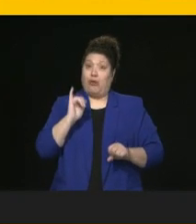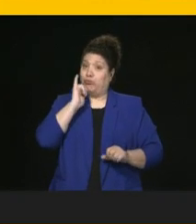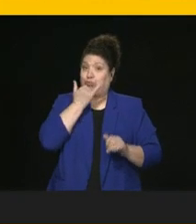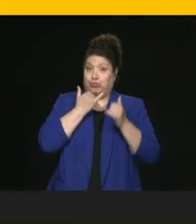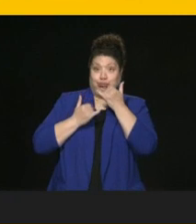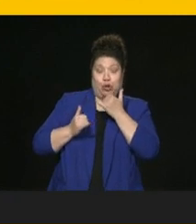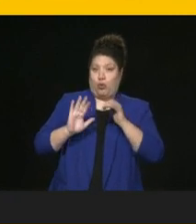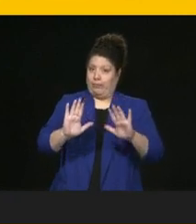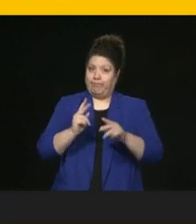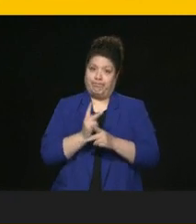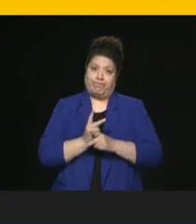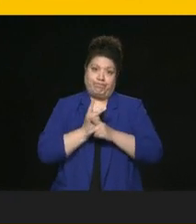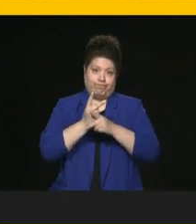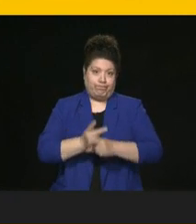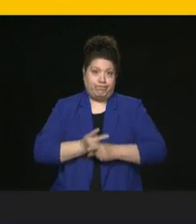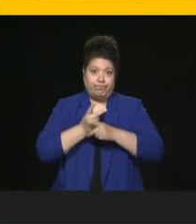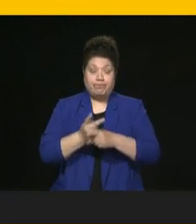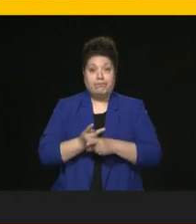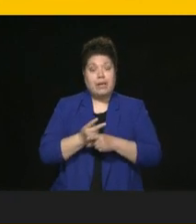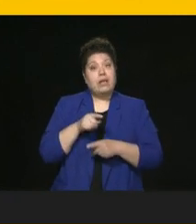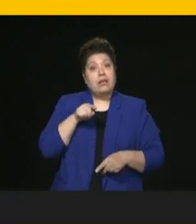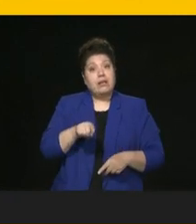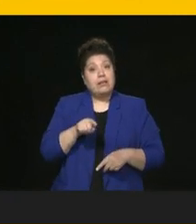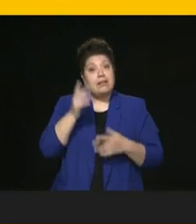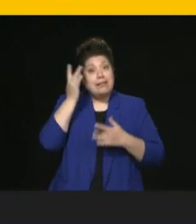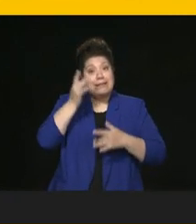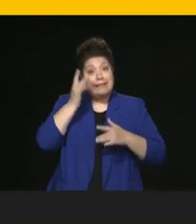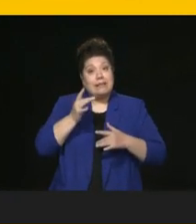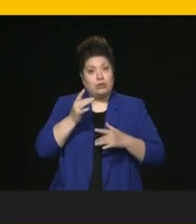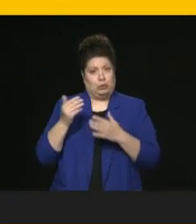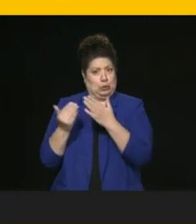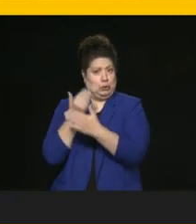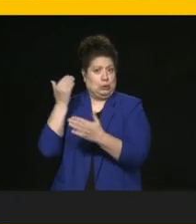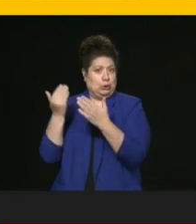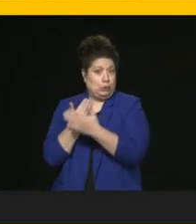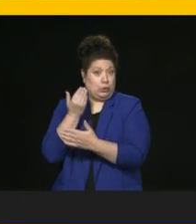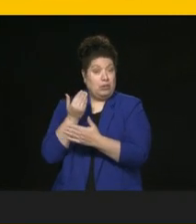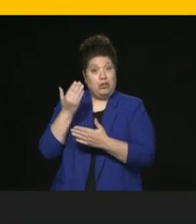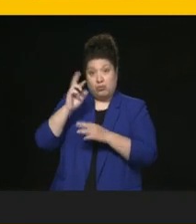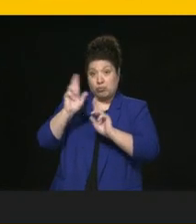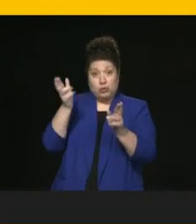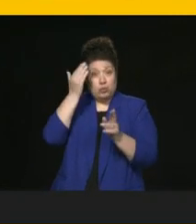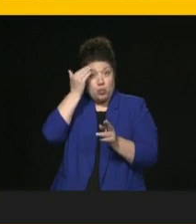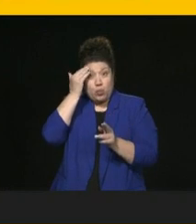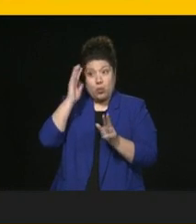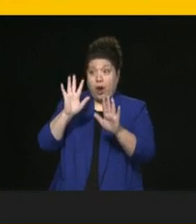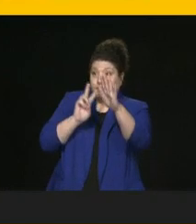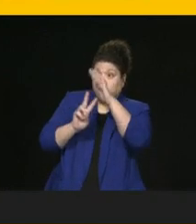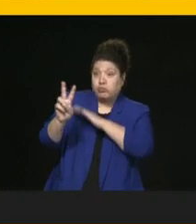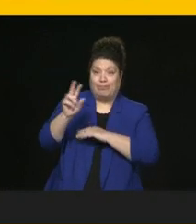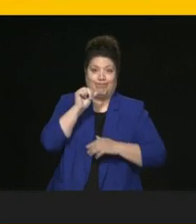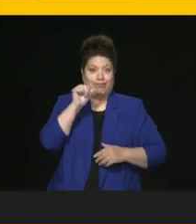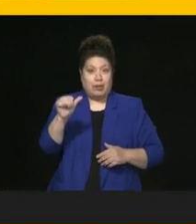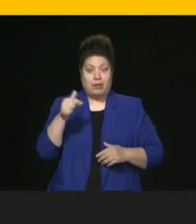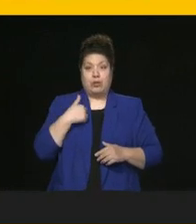WE MUST NOT RUSH. WE NEED TO REMIND OURSELVES THIS IS AN EMERGING DISEASE AND THAT